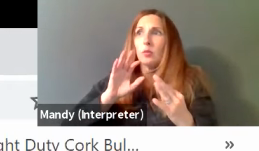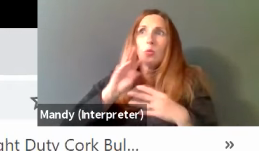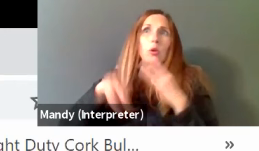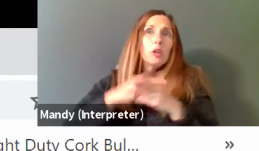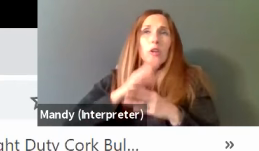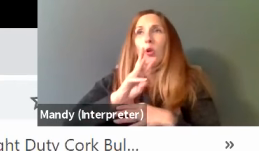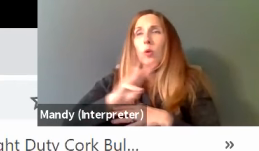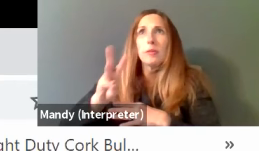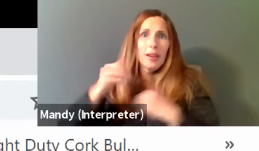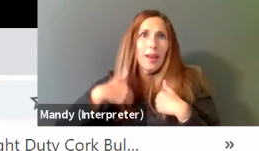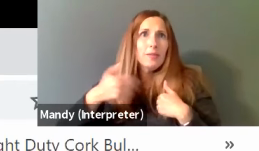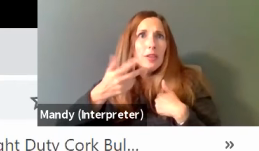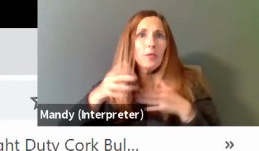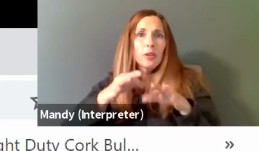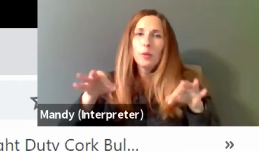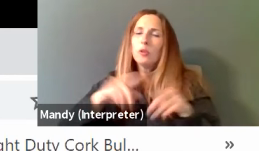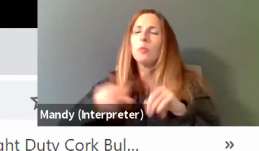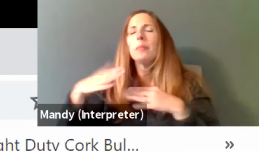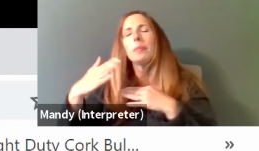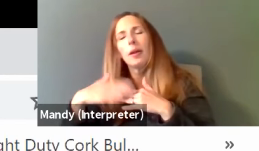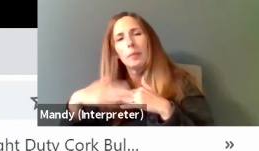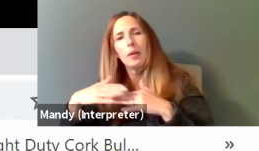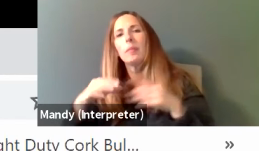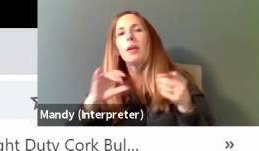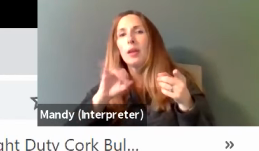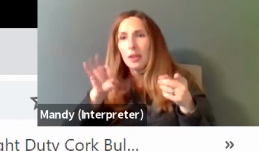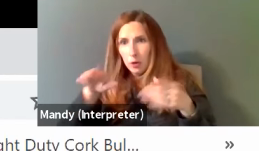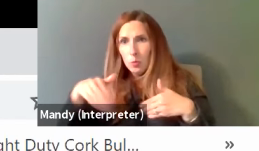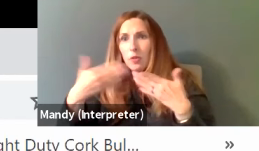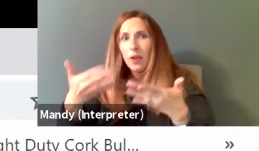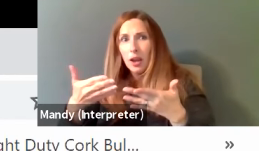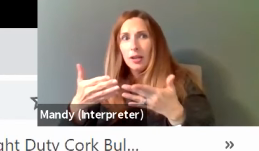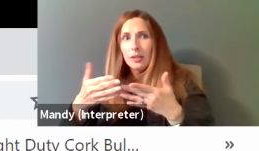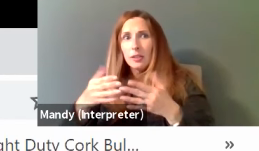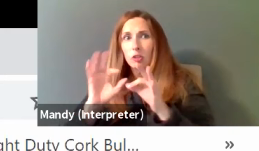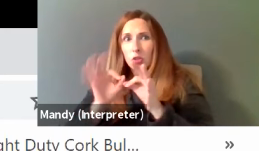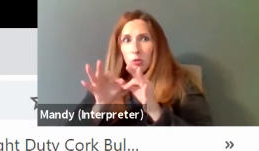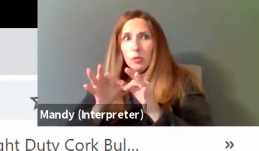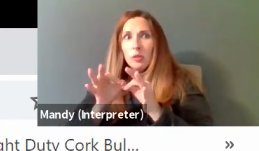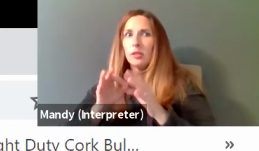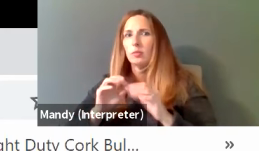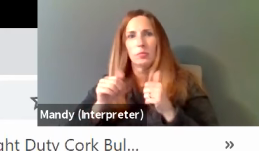but at the very least, if you do provide interpreting it's really great to put in your website.